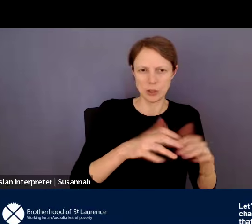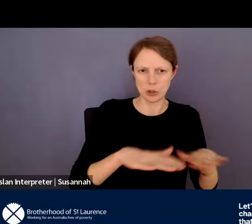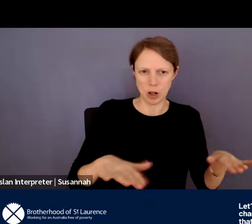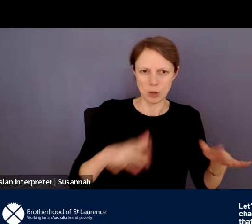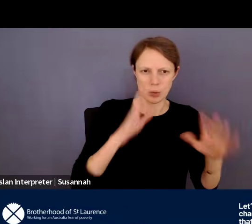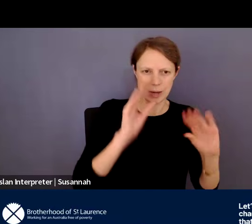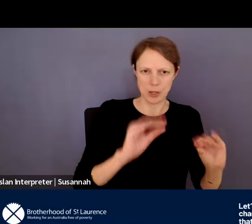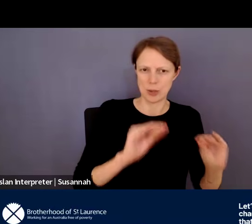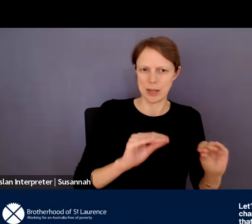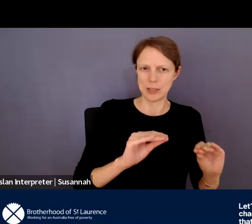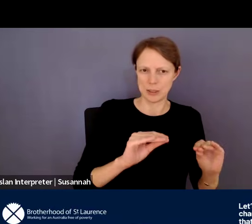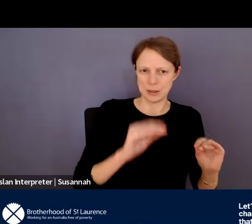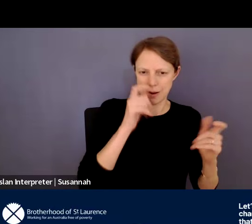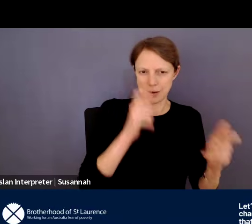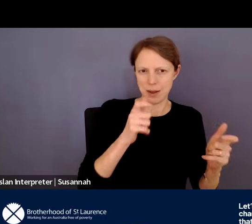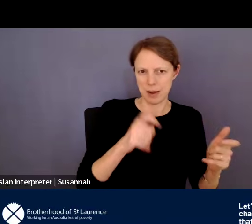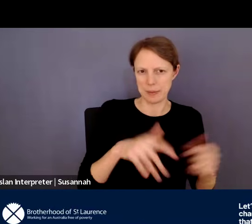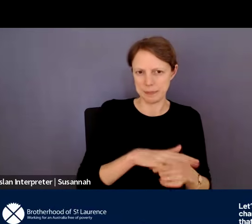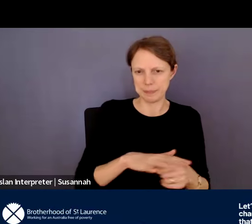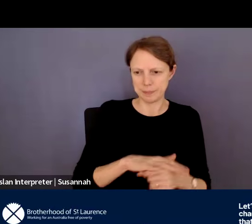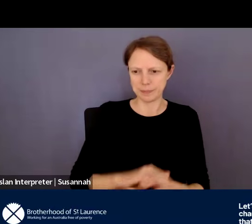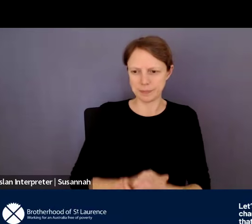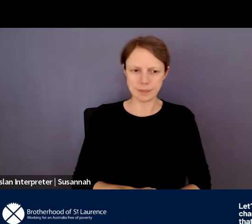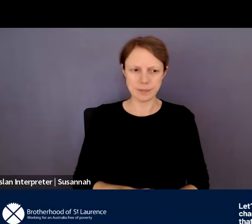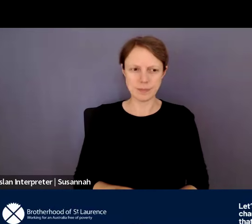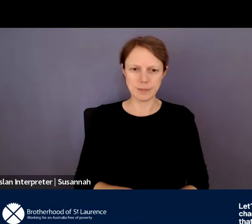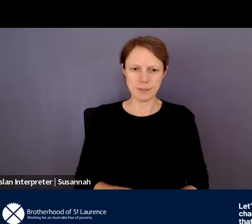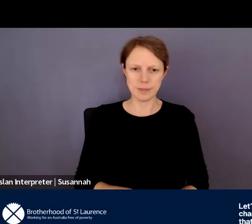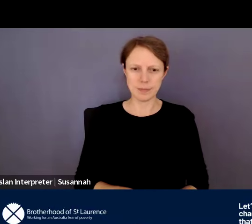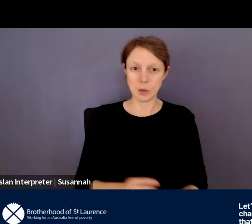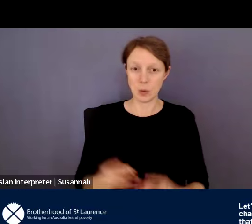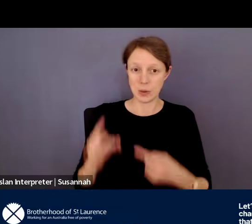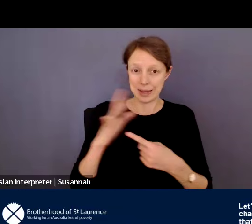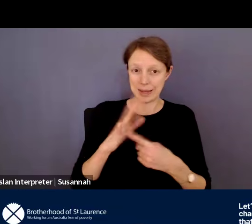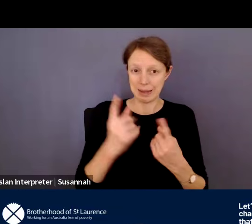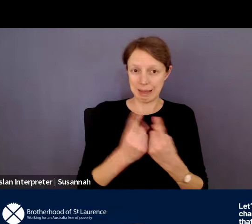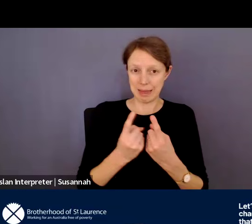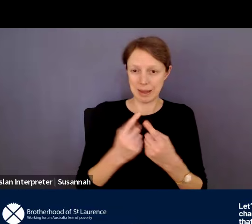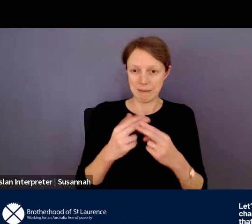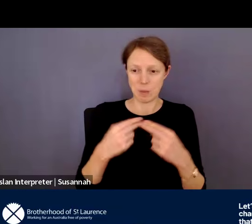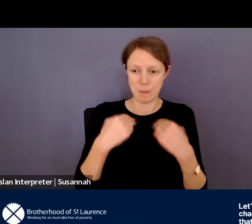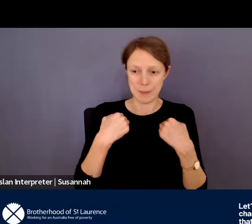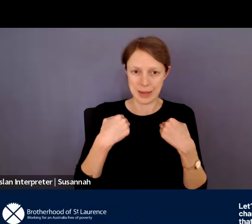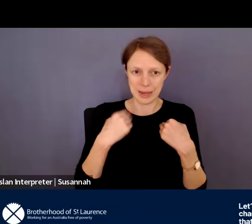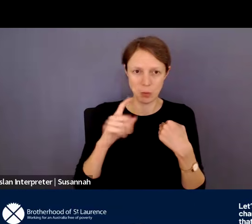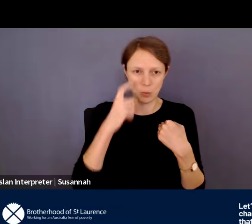care. So I suppose the key thing for me and what we're trying to shift is that families